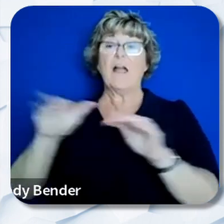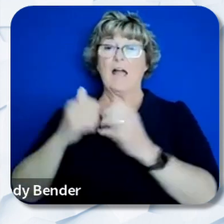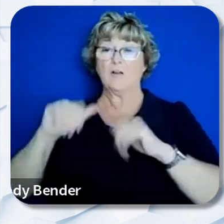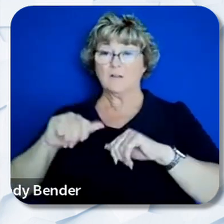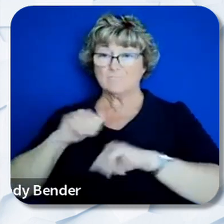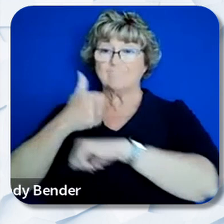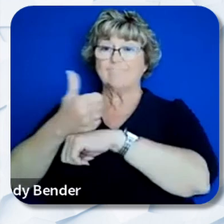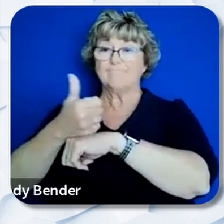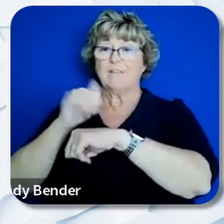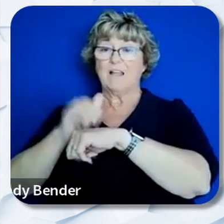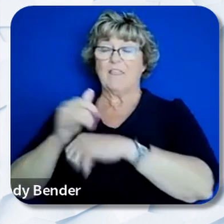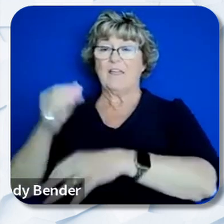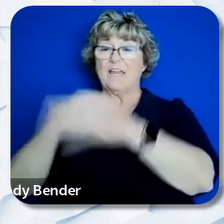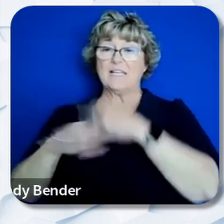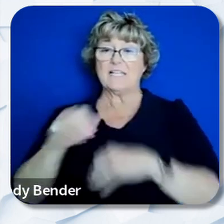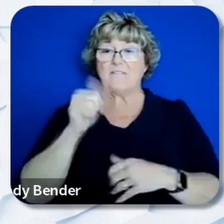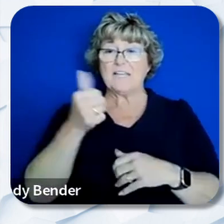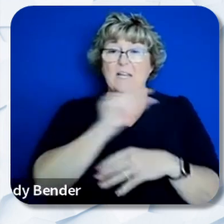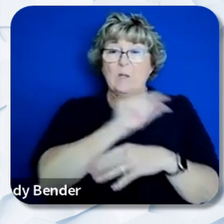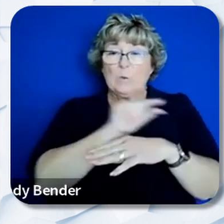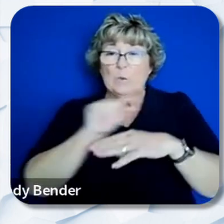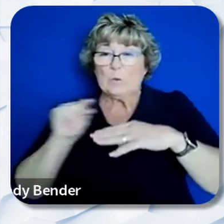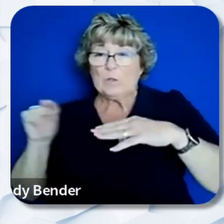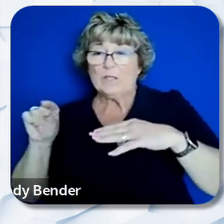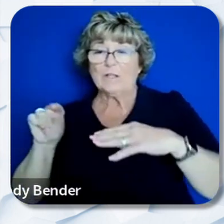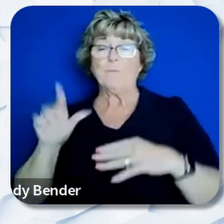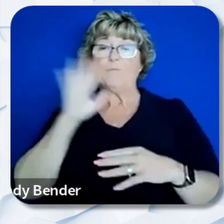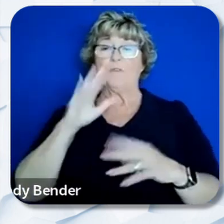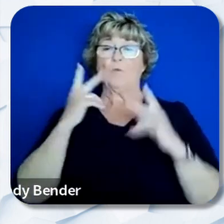one thing as opposed to 10 smaller things. So you're gonna see that feeling a little